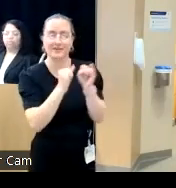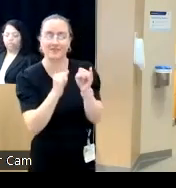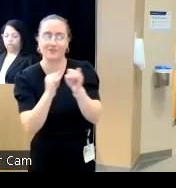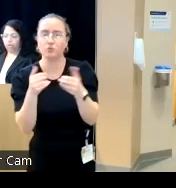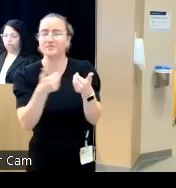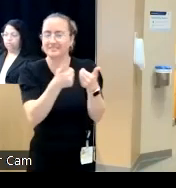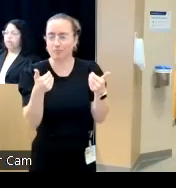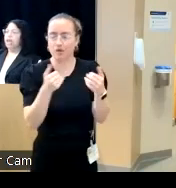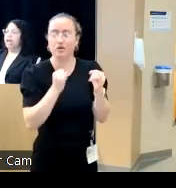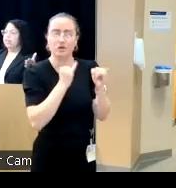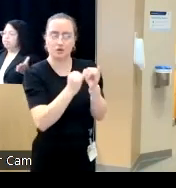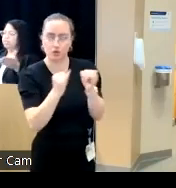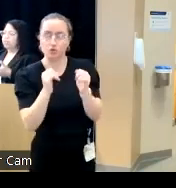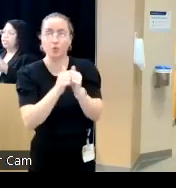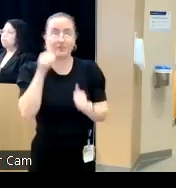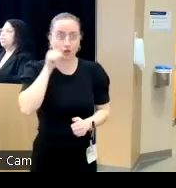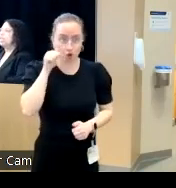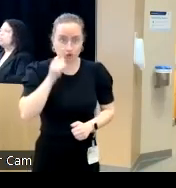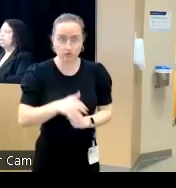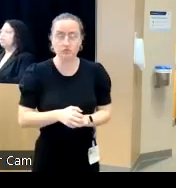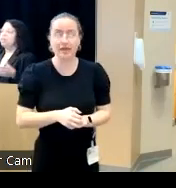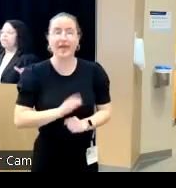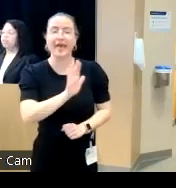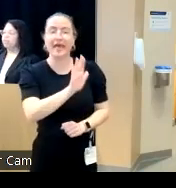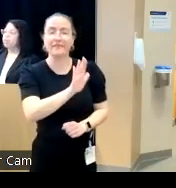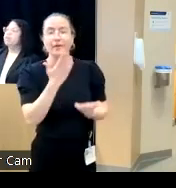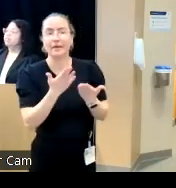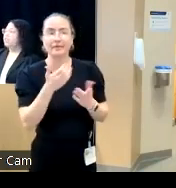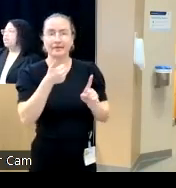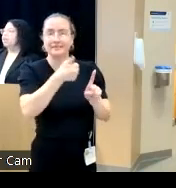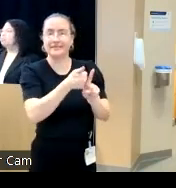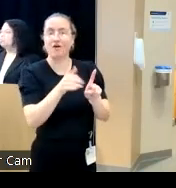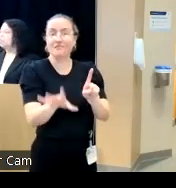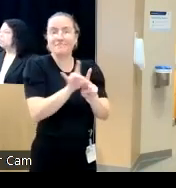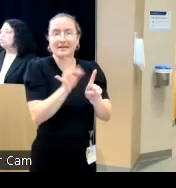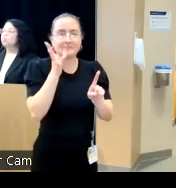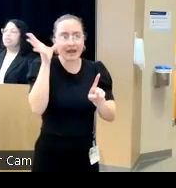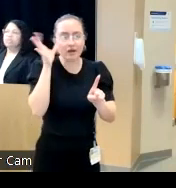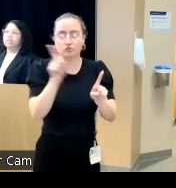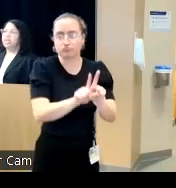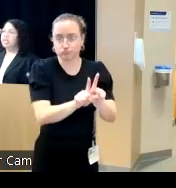interviews with the girls and their self-nominated parent or caregiver to find out from them what is